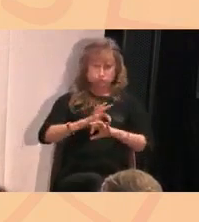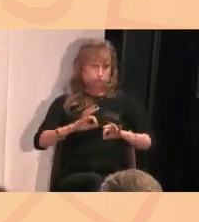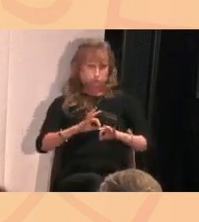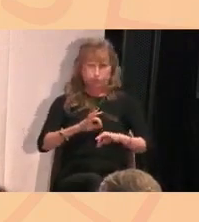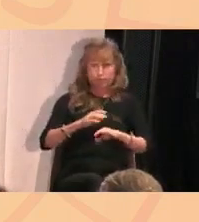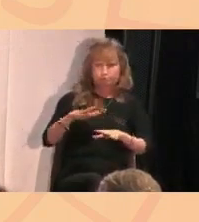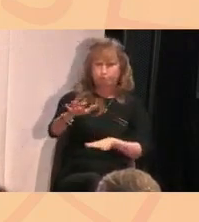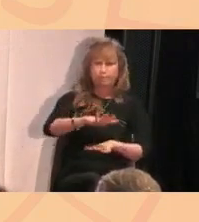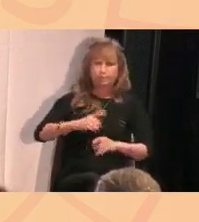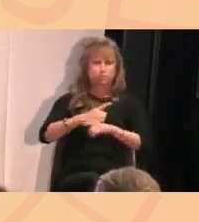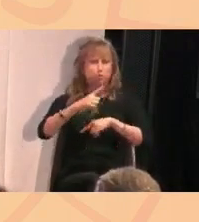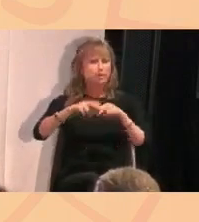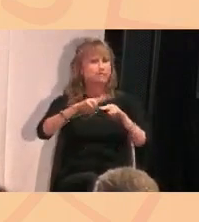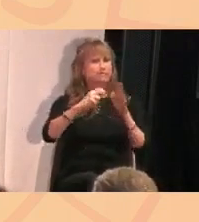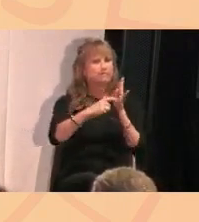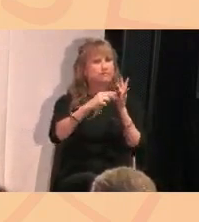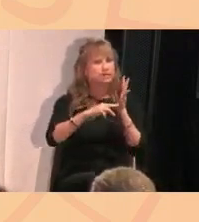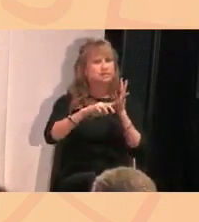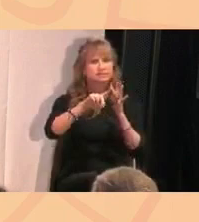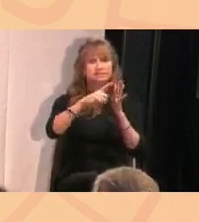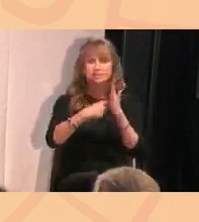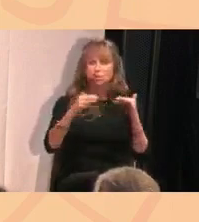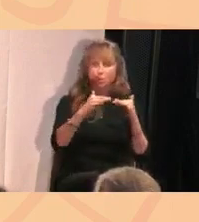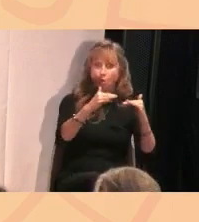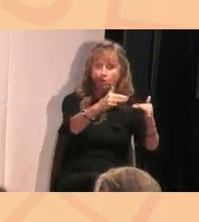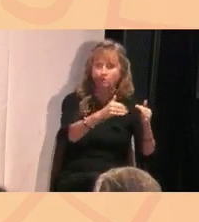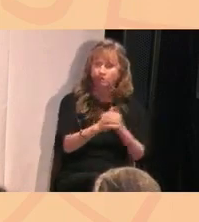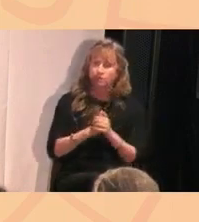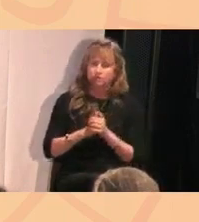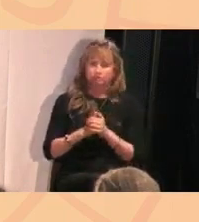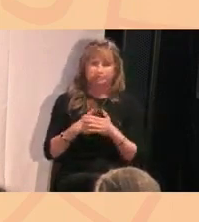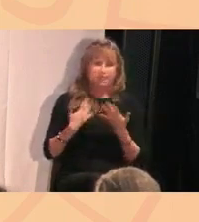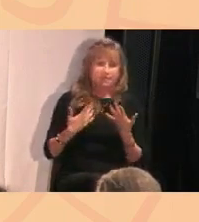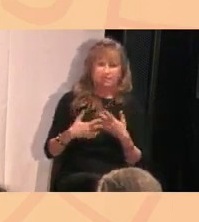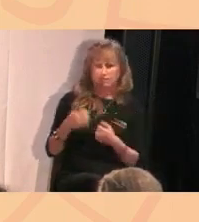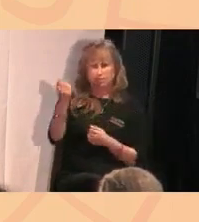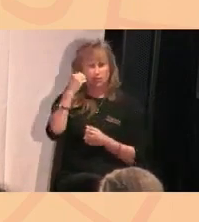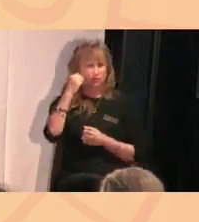I think it's various people, the RSL and other people, have immediately mounted a campaign that no,